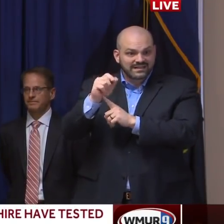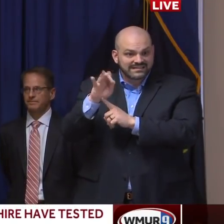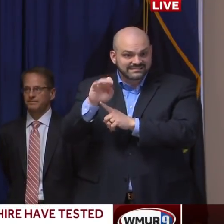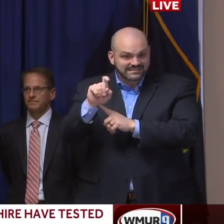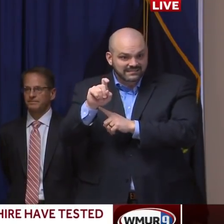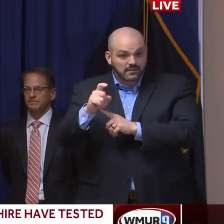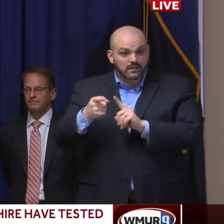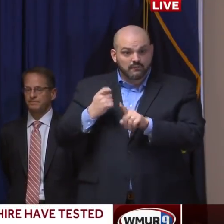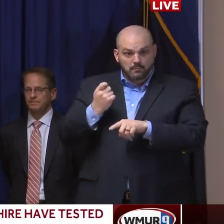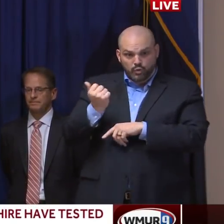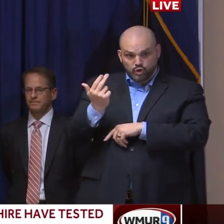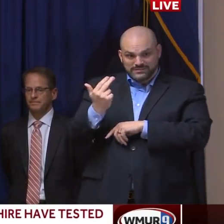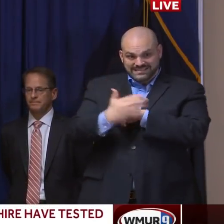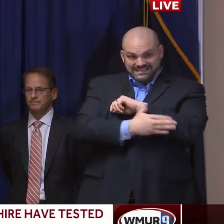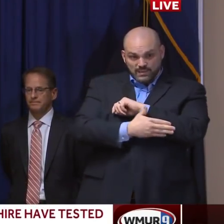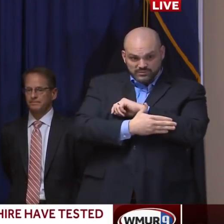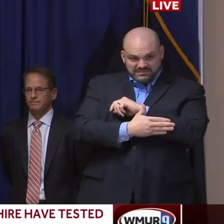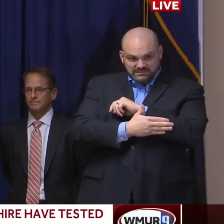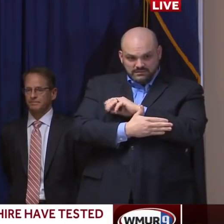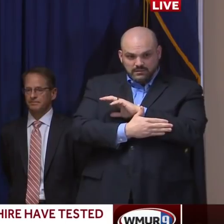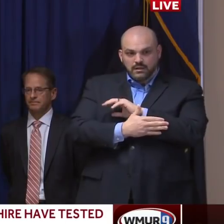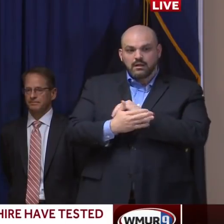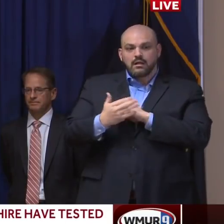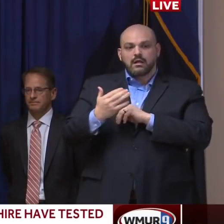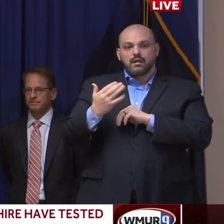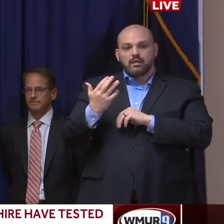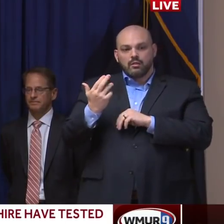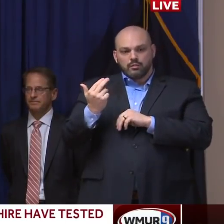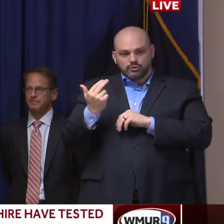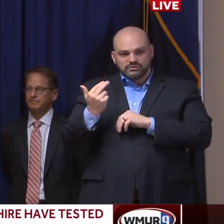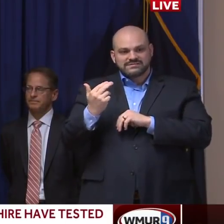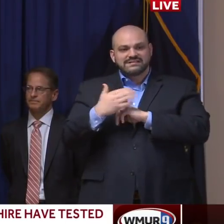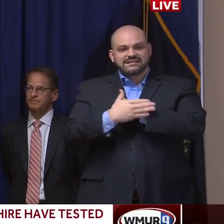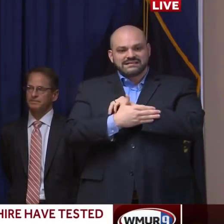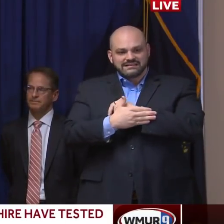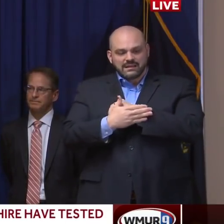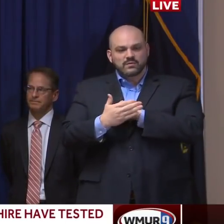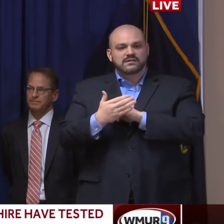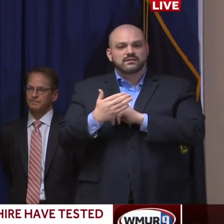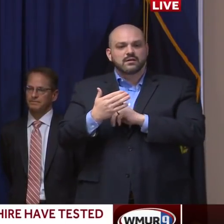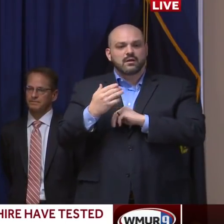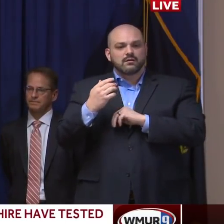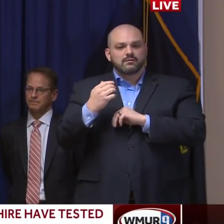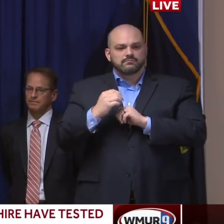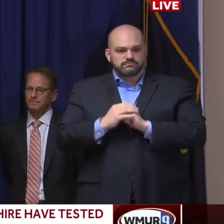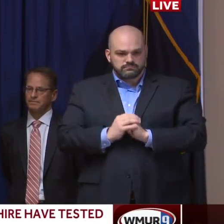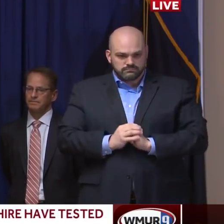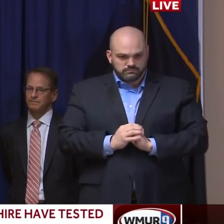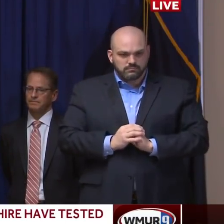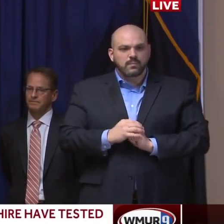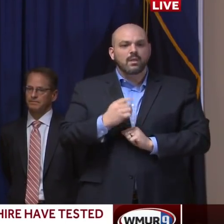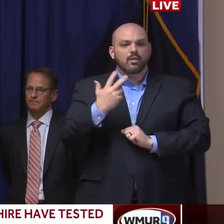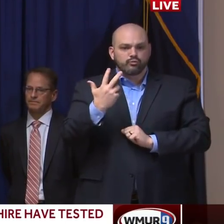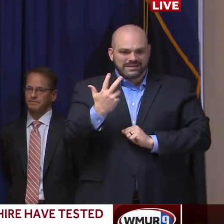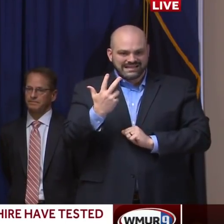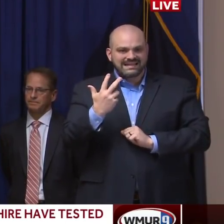OUT OF THE 13 INDIVIDUALS THAT HAVE TESTED POSITIVE FOR COVID-19, THREE ARE FROM GRAFTON COUNTY.